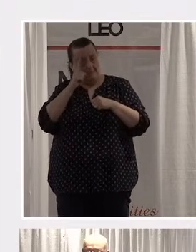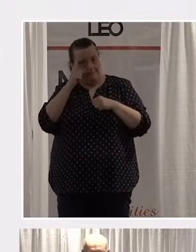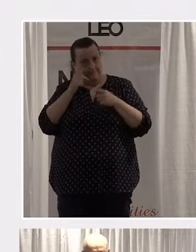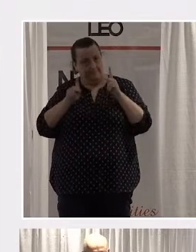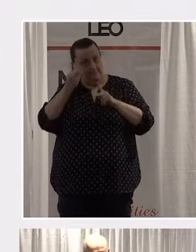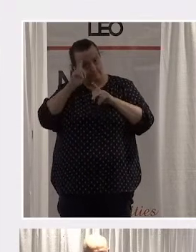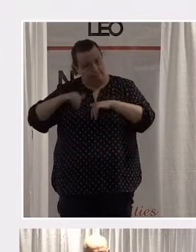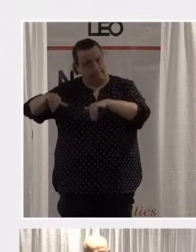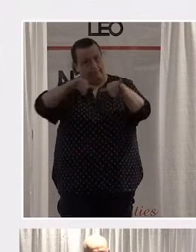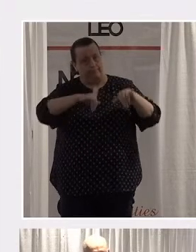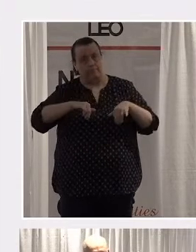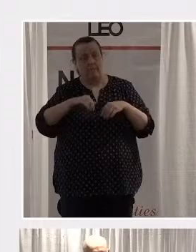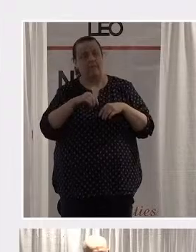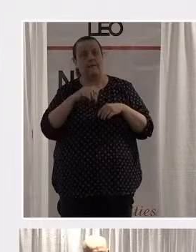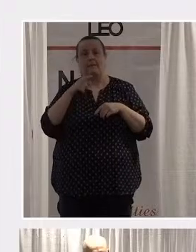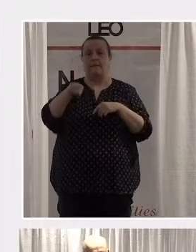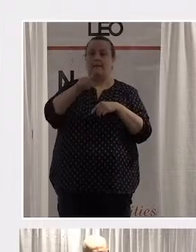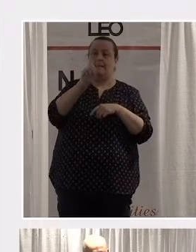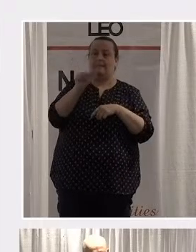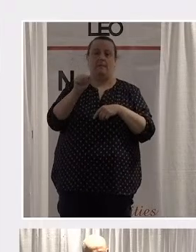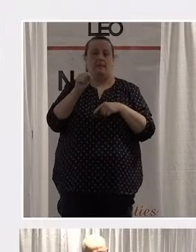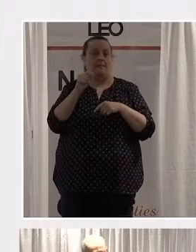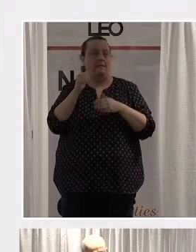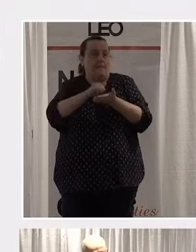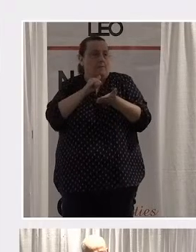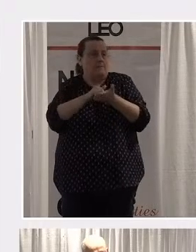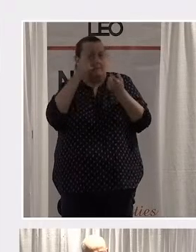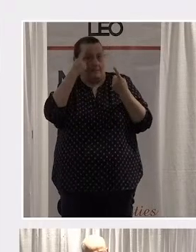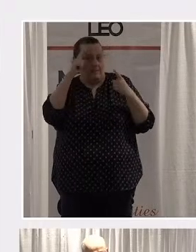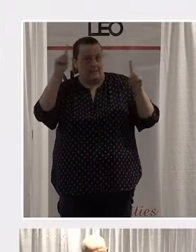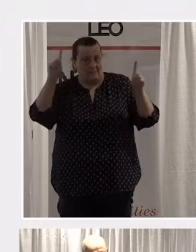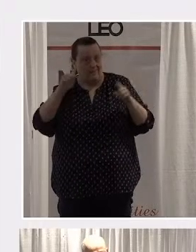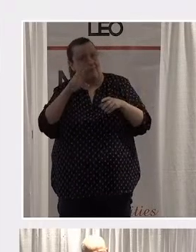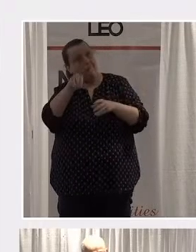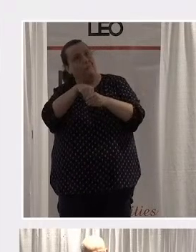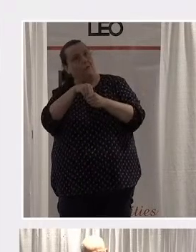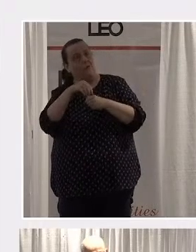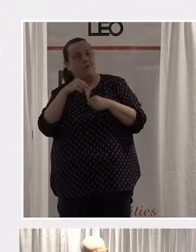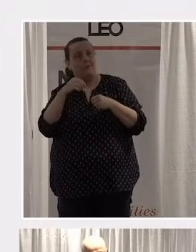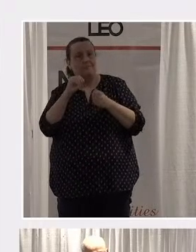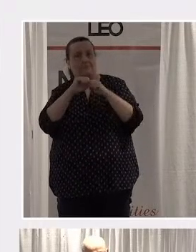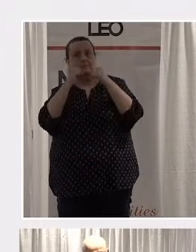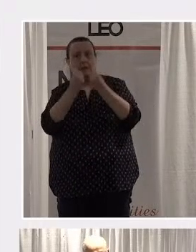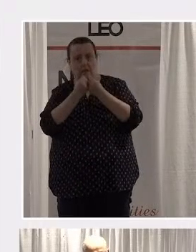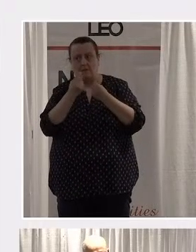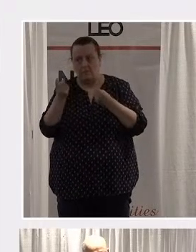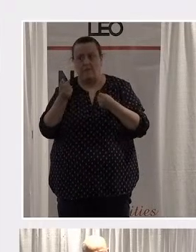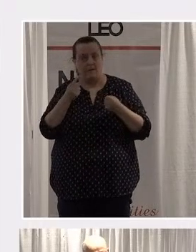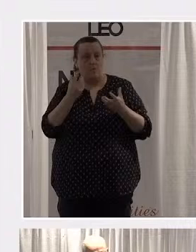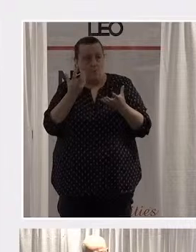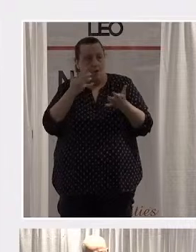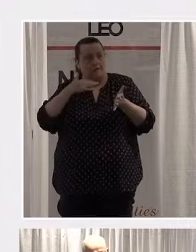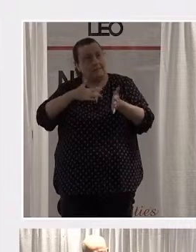BE SUCCESSFUL CONTRIBUTORS TO SOCIETY. VAN PLANS TO STUDY A BACHELOR OF COMMERCE